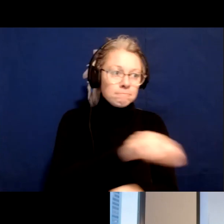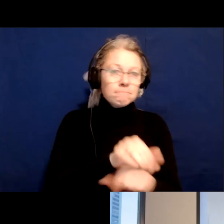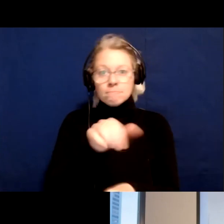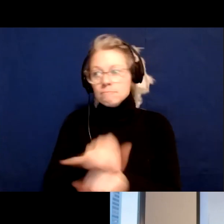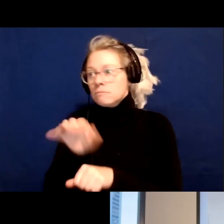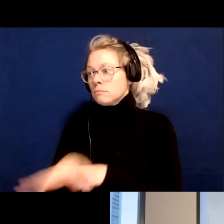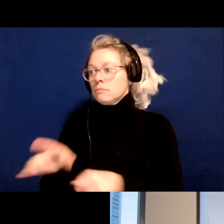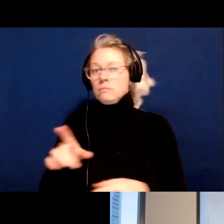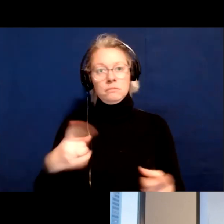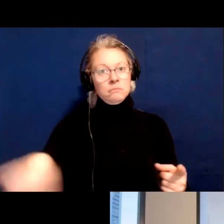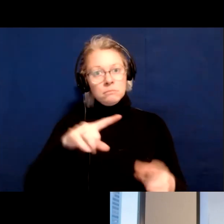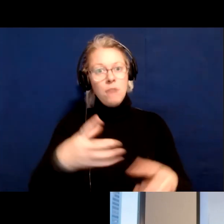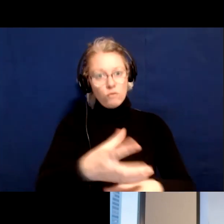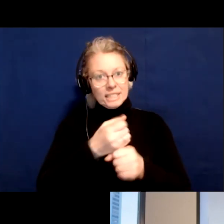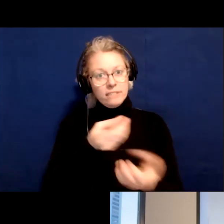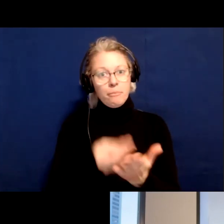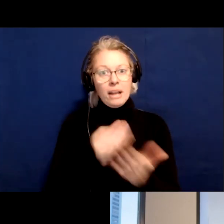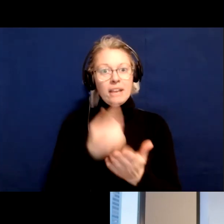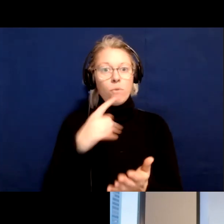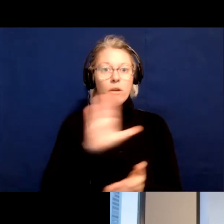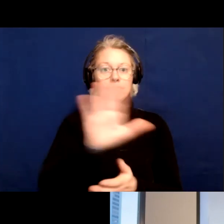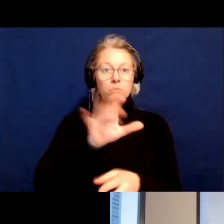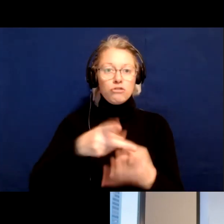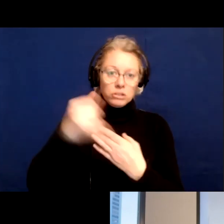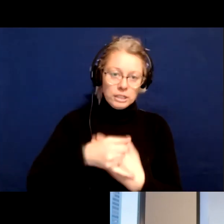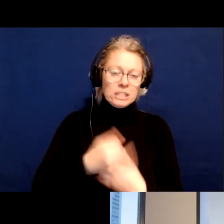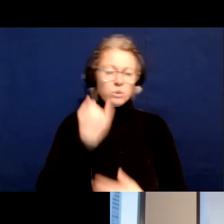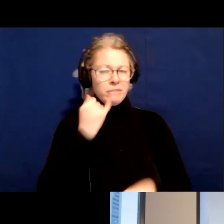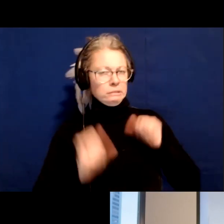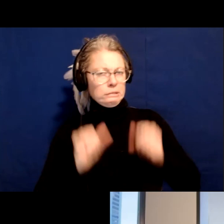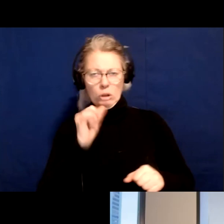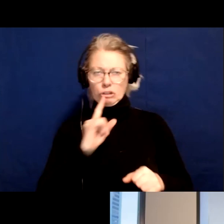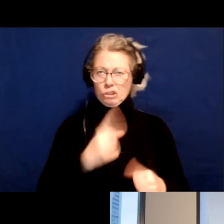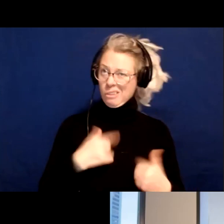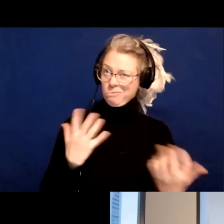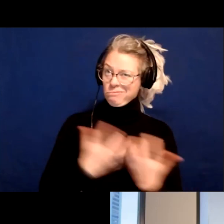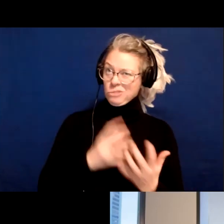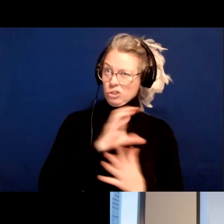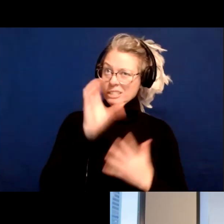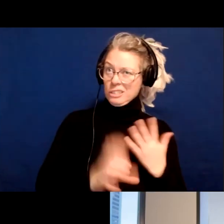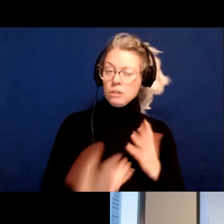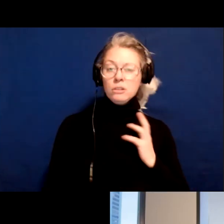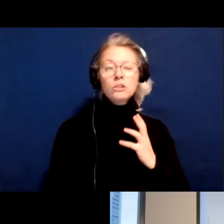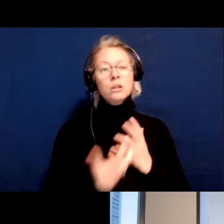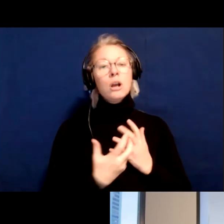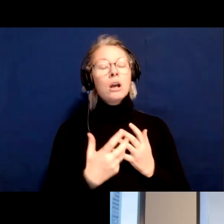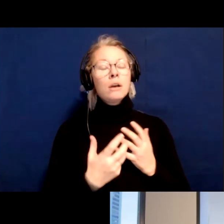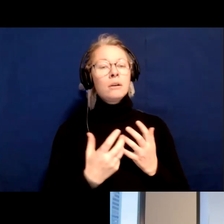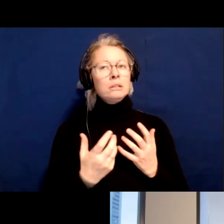as possible. But if you do have questions about your eligibility, please reach out to the program specialists.